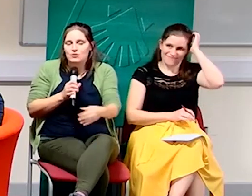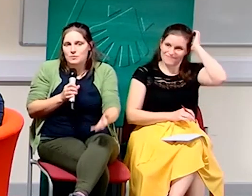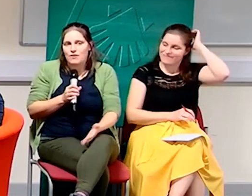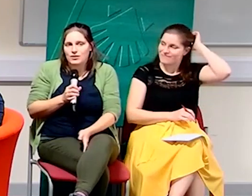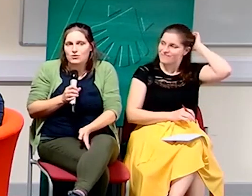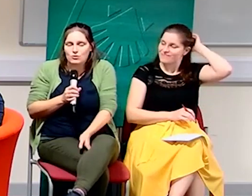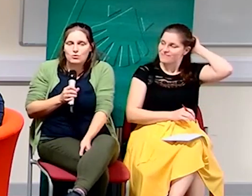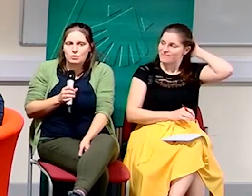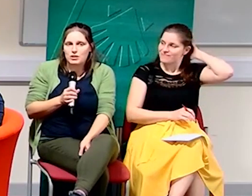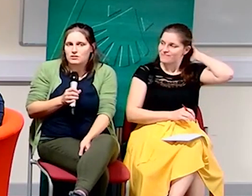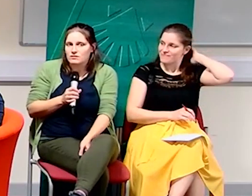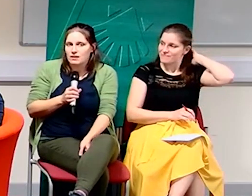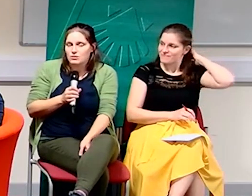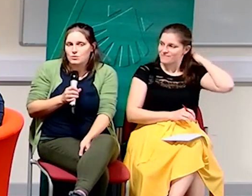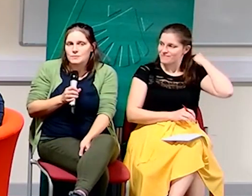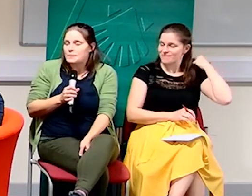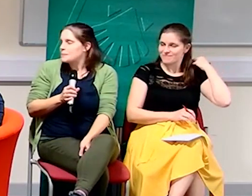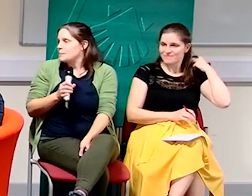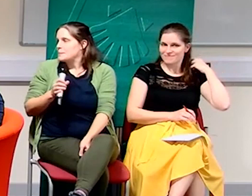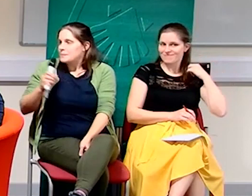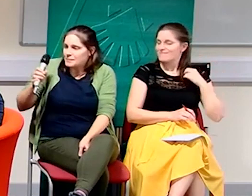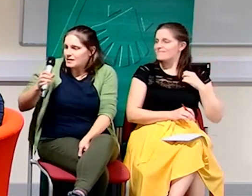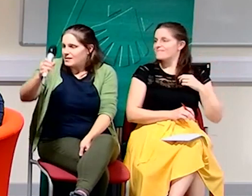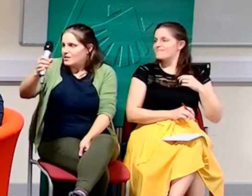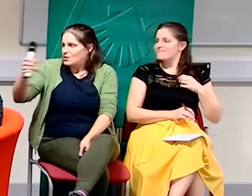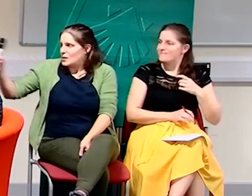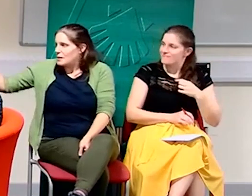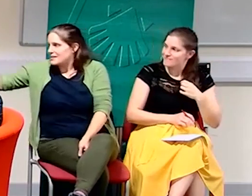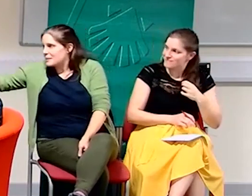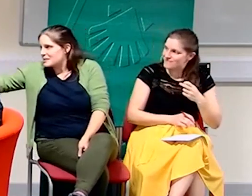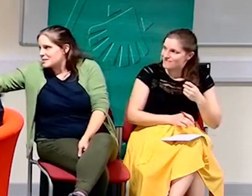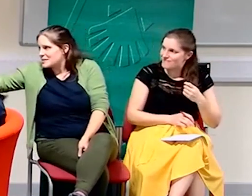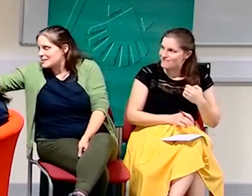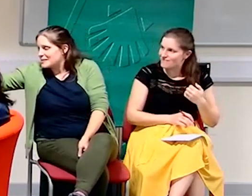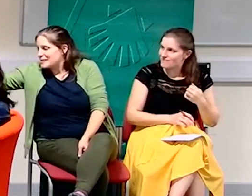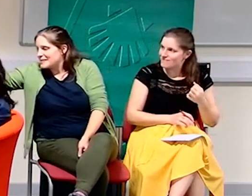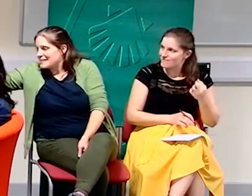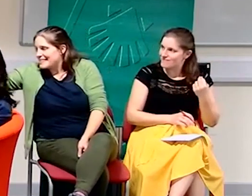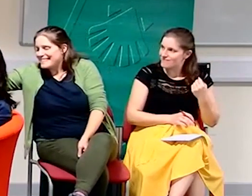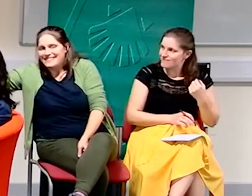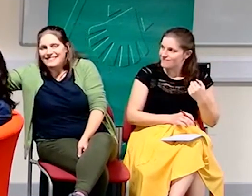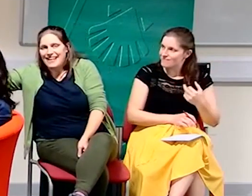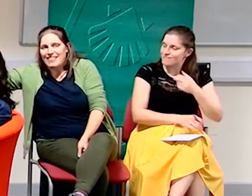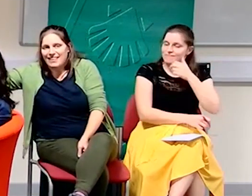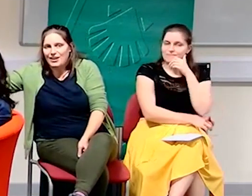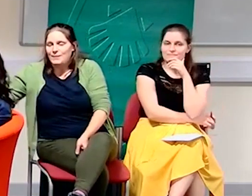be focusing on more special schools and I suspect a lot of your work as advocacy in